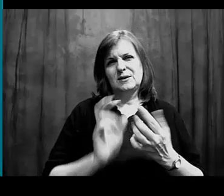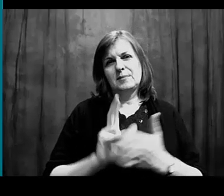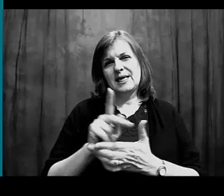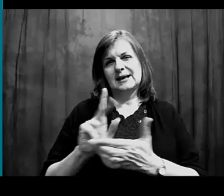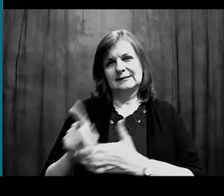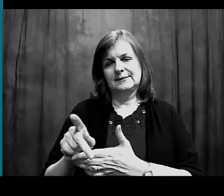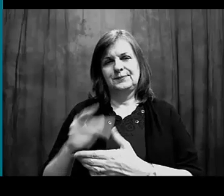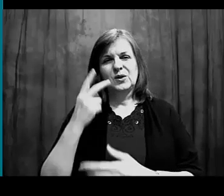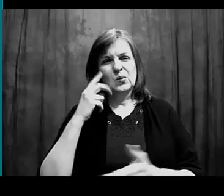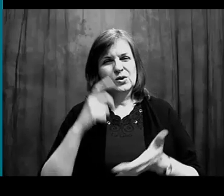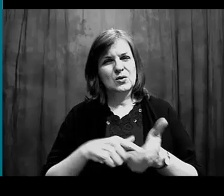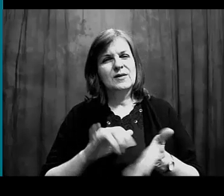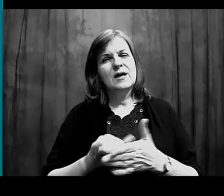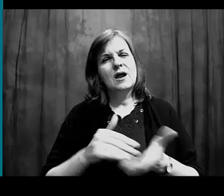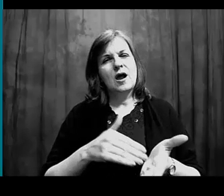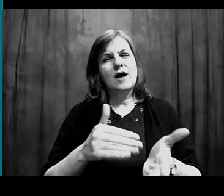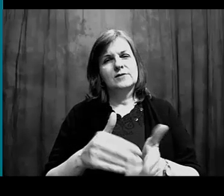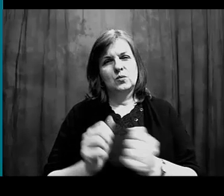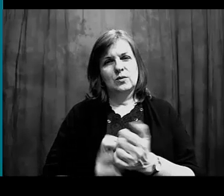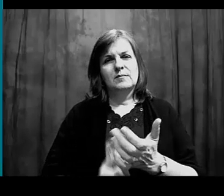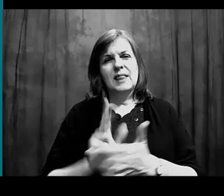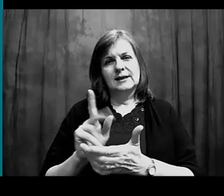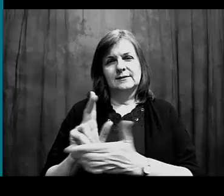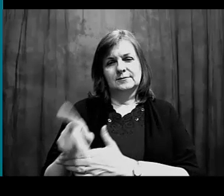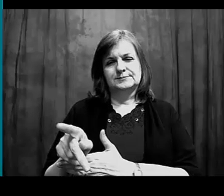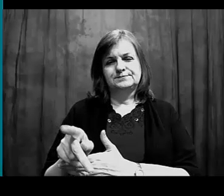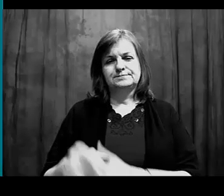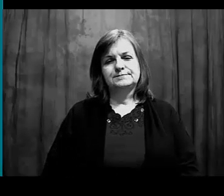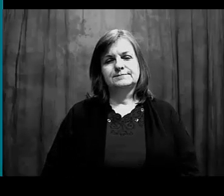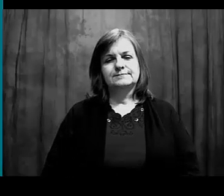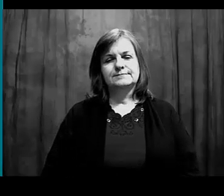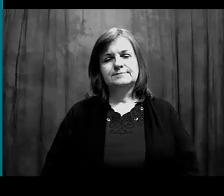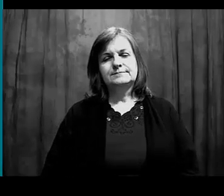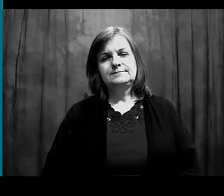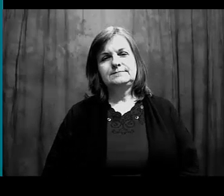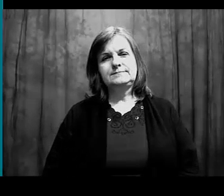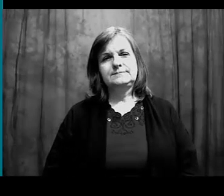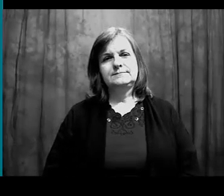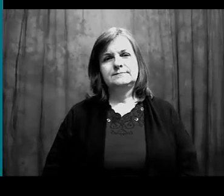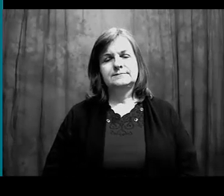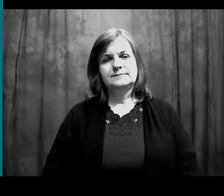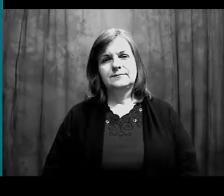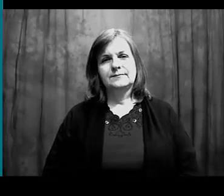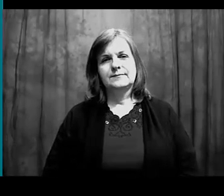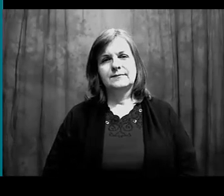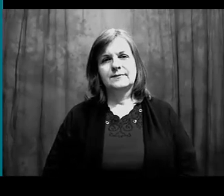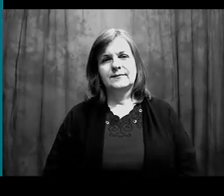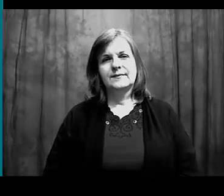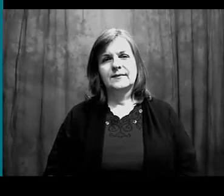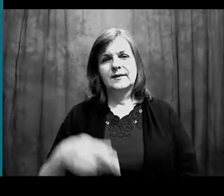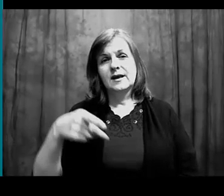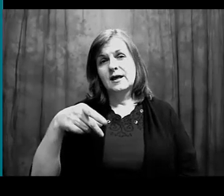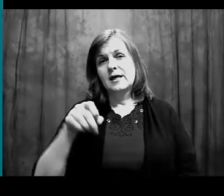but other species can -- particularly plants we see this a lot in plants